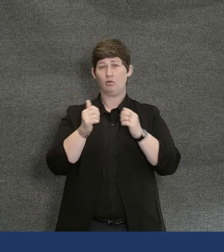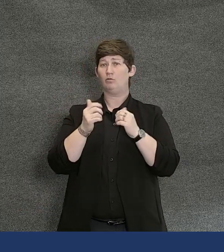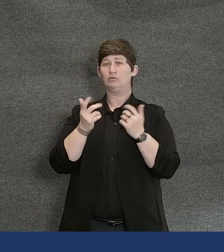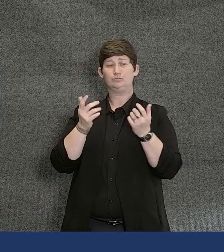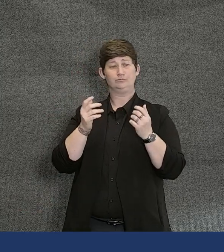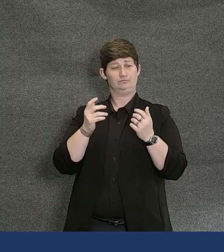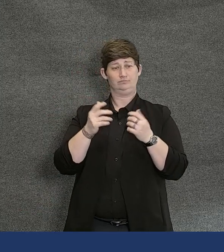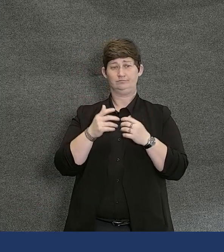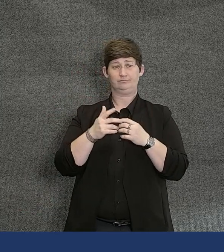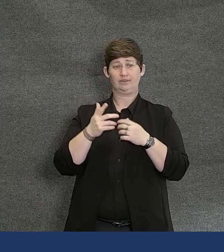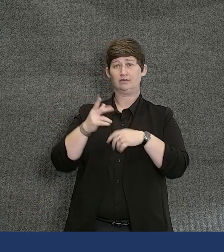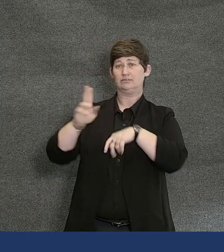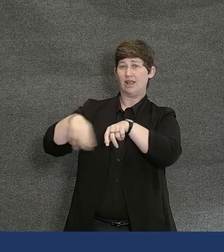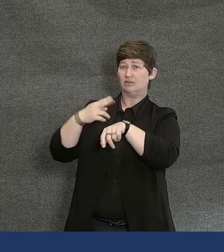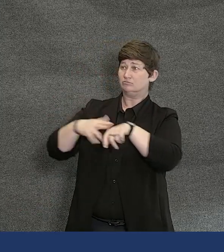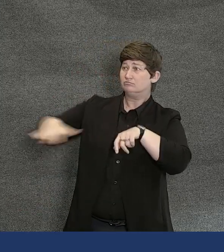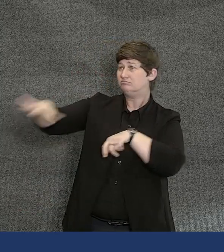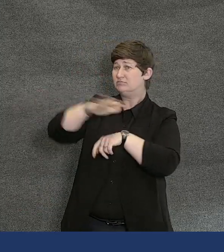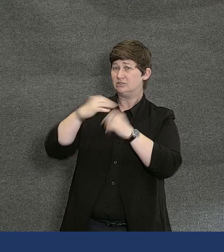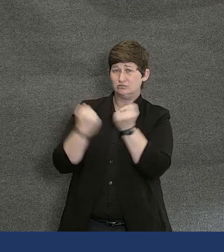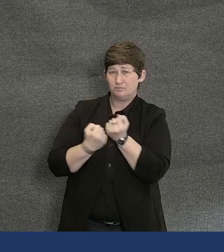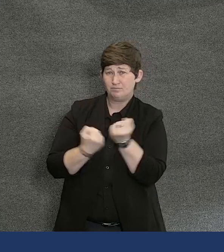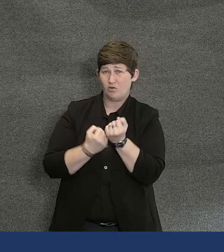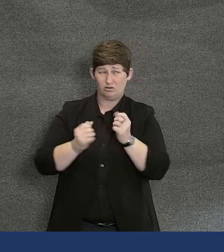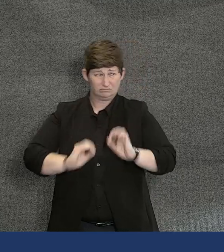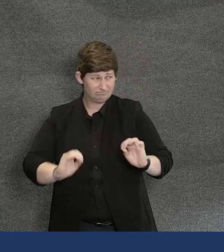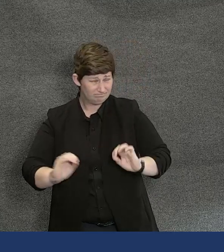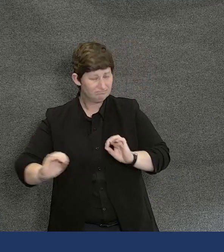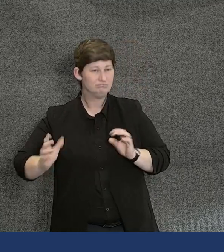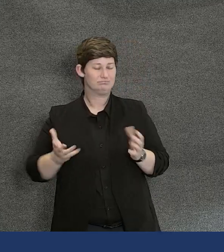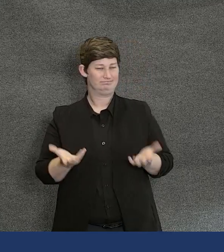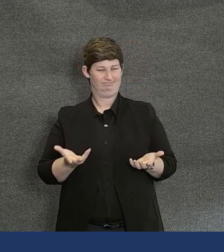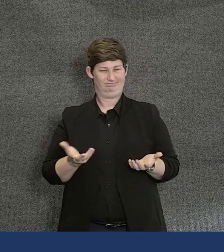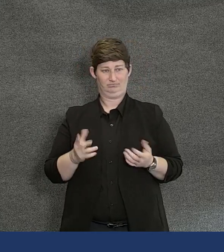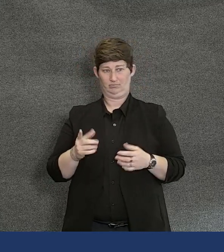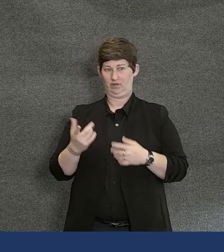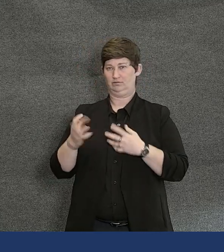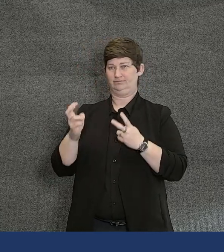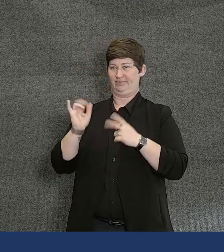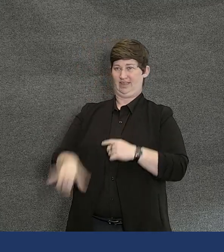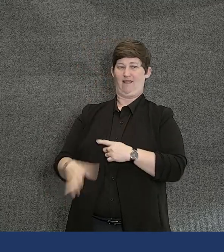that not everybody has, and we are forced to not be able to access transportation,